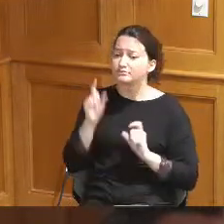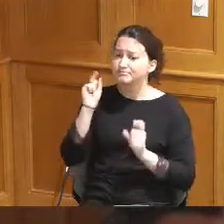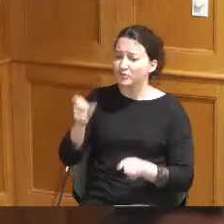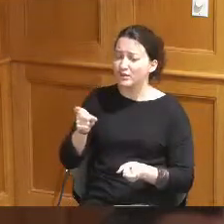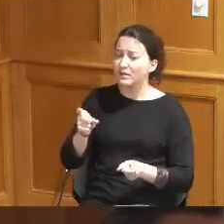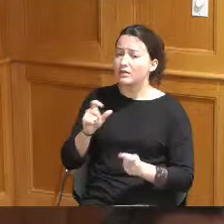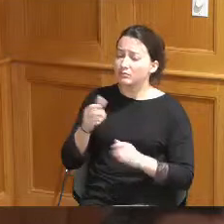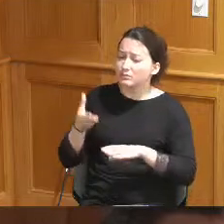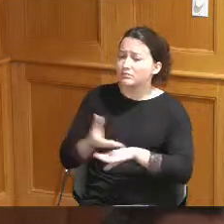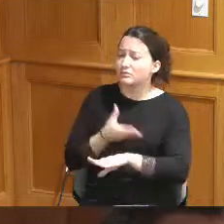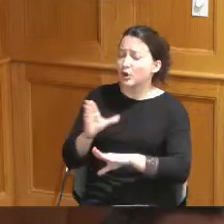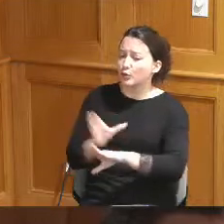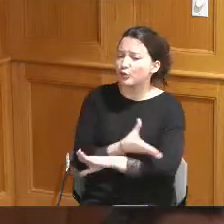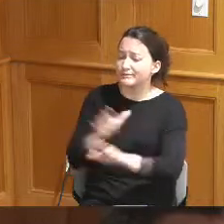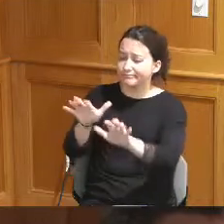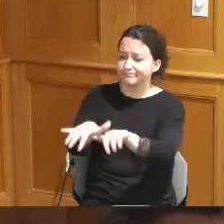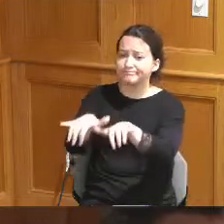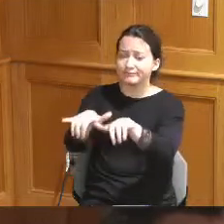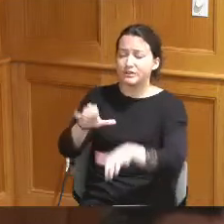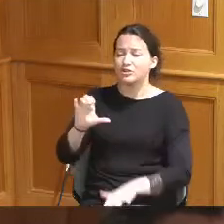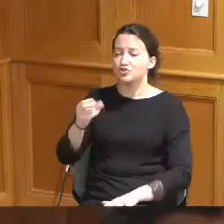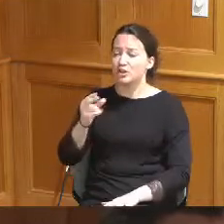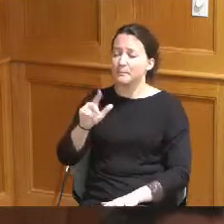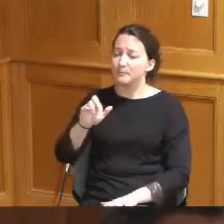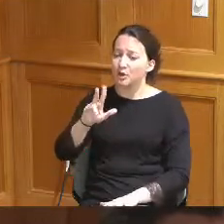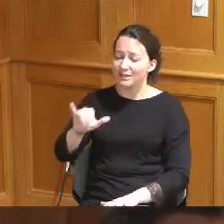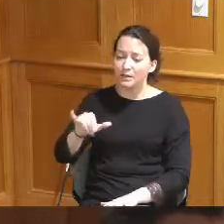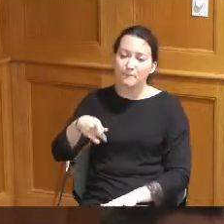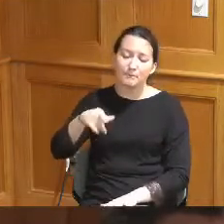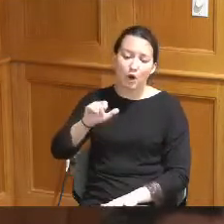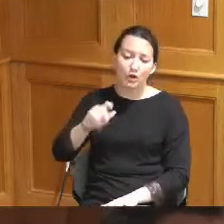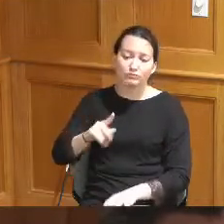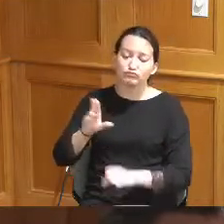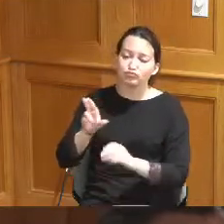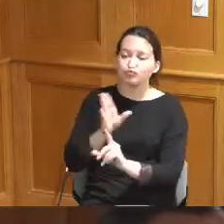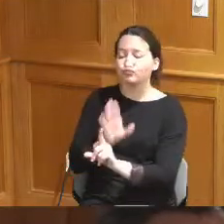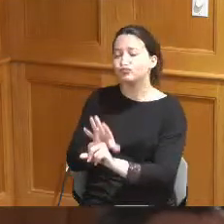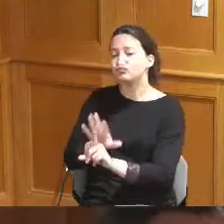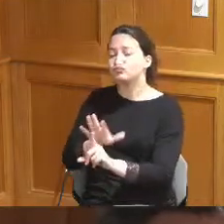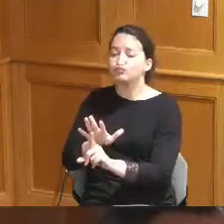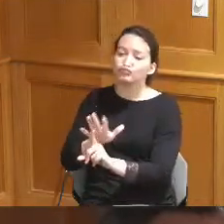construct a Music Pavilion at Chamberlain Park to help increase usage and activity in the park